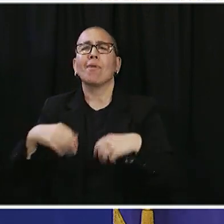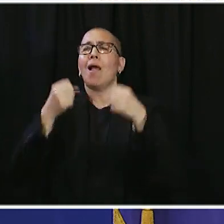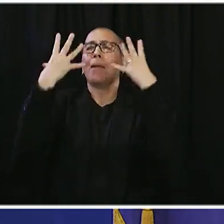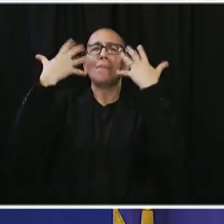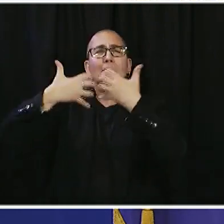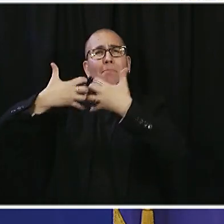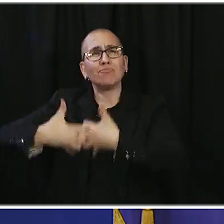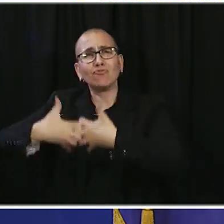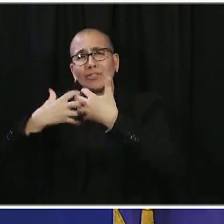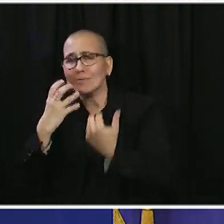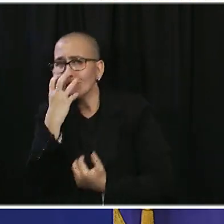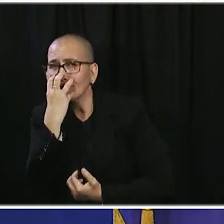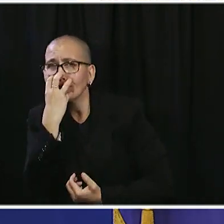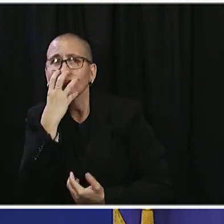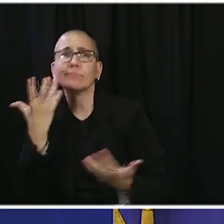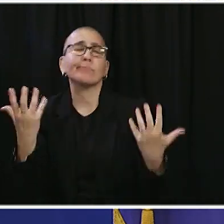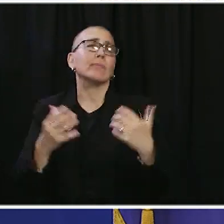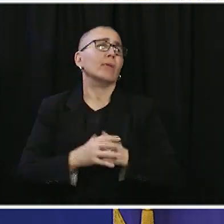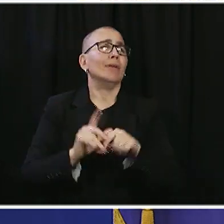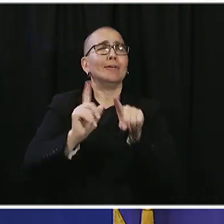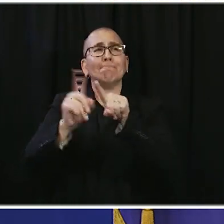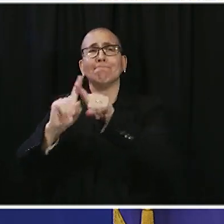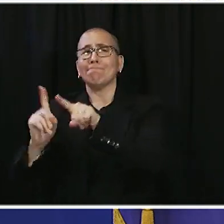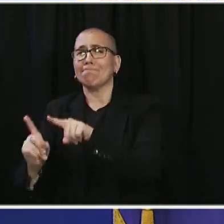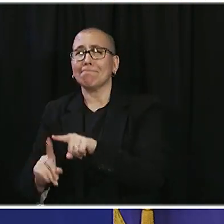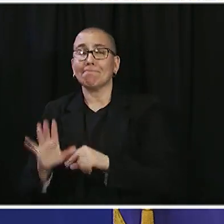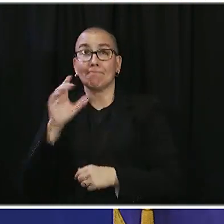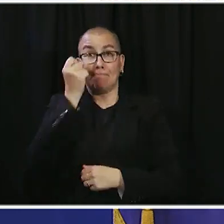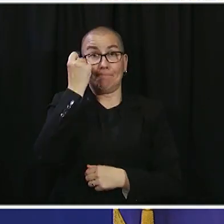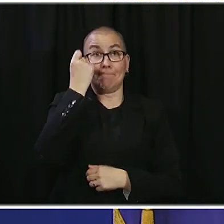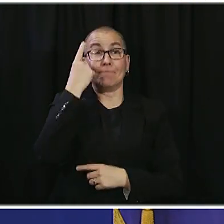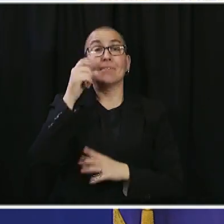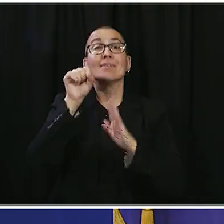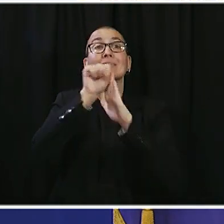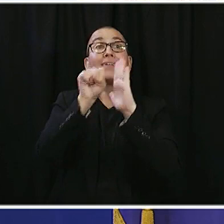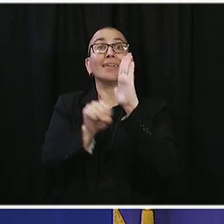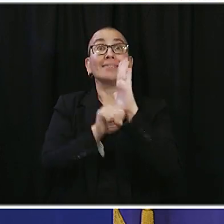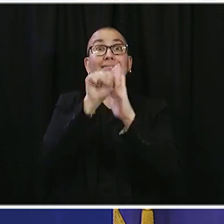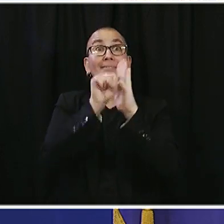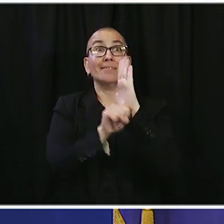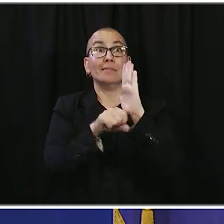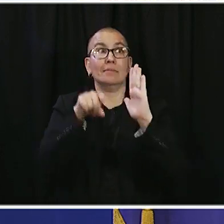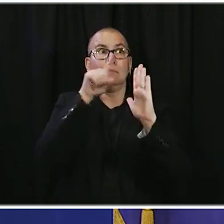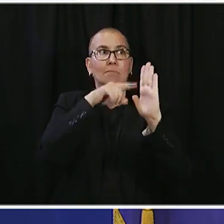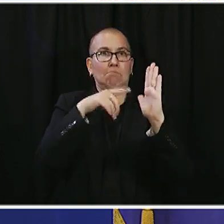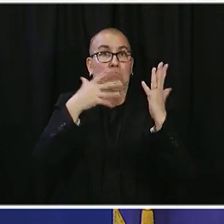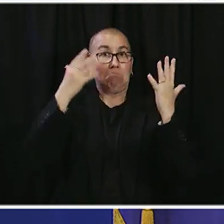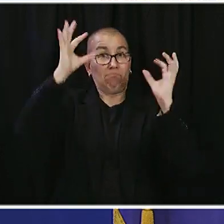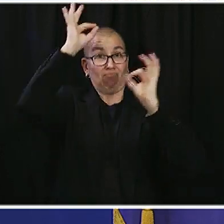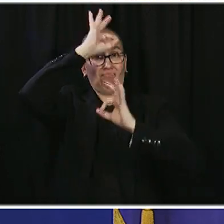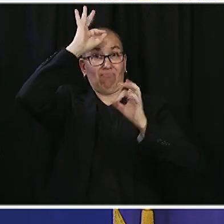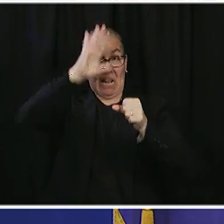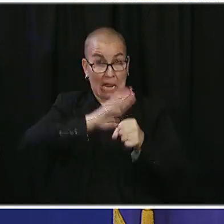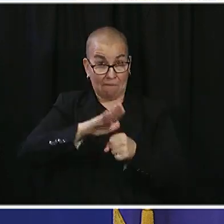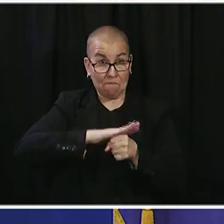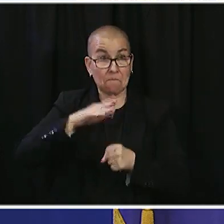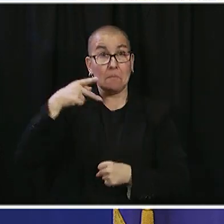INKLING OF WHAT WAS OUT THERE, MEANING HOW MANY BEDS WE HAD, HOW MANY VENTILATORS WE HAD. NO STATE HAD AN IDEA OF HOW MANY MASKS THEY HAD, HOW MANY GLOVES THEY HAD AND ALL THAT.